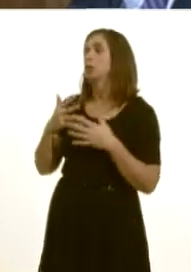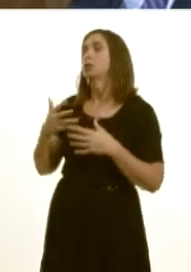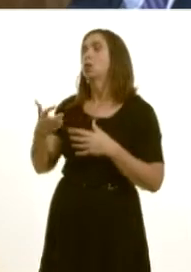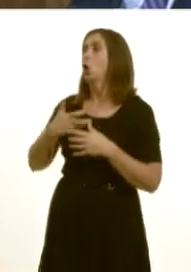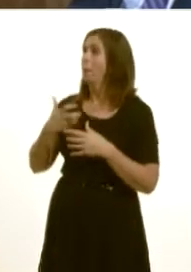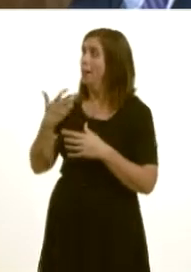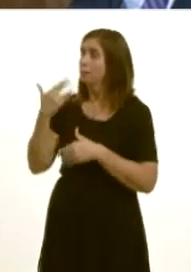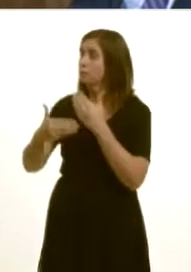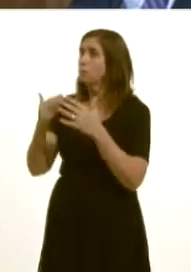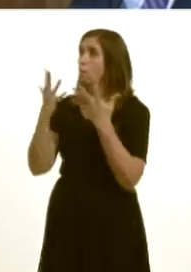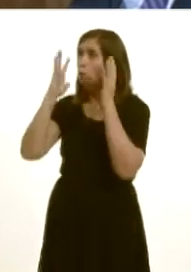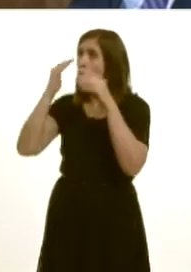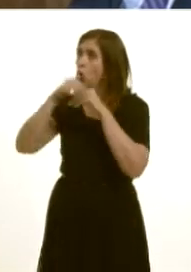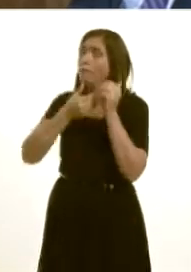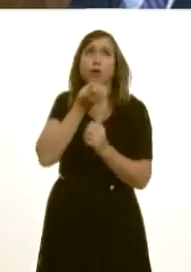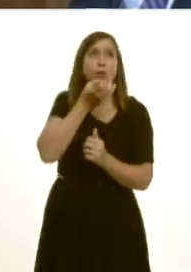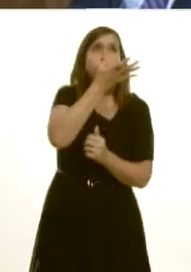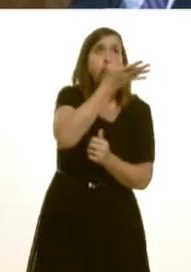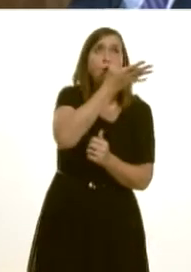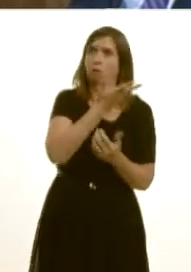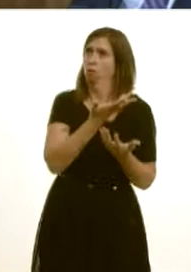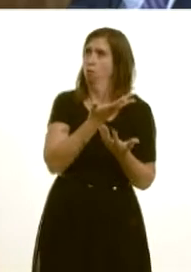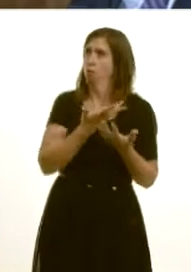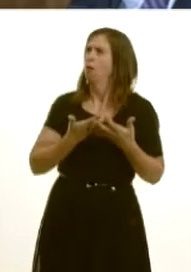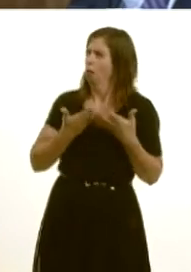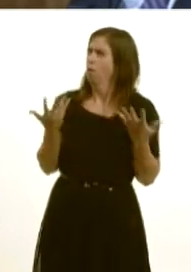and concerns about whistleblowing, of course, the discussions that have already been taking